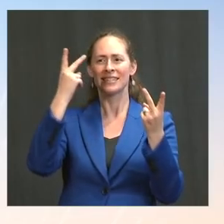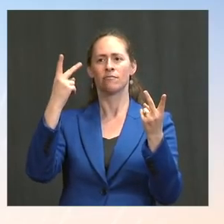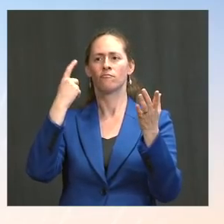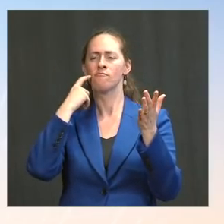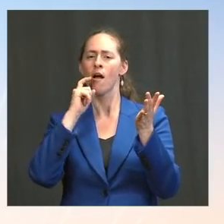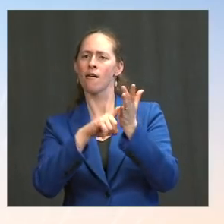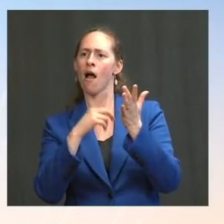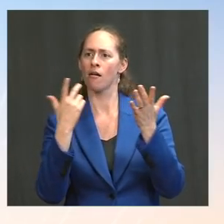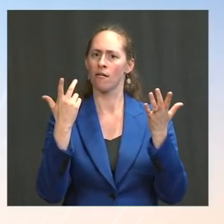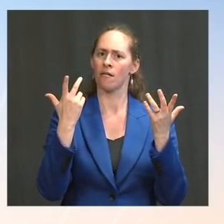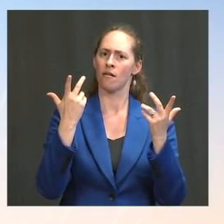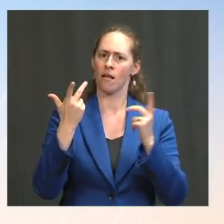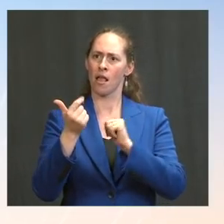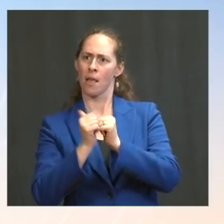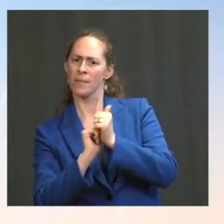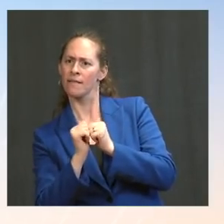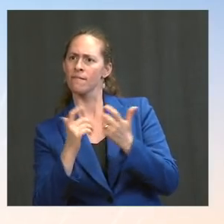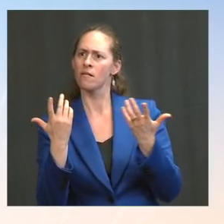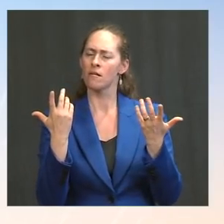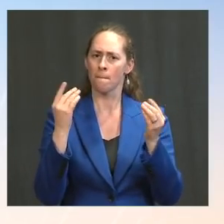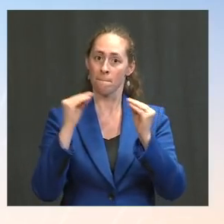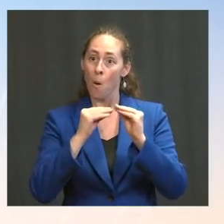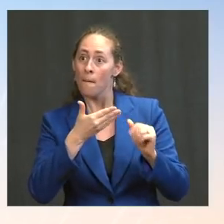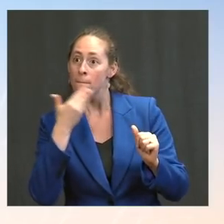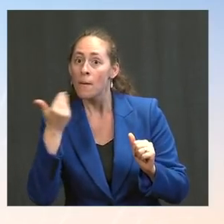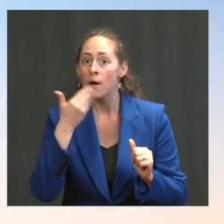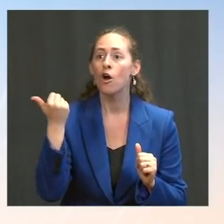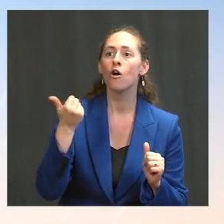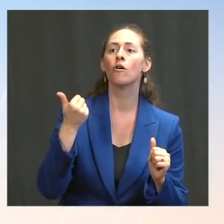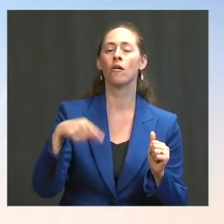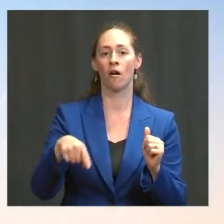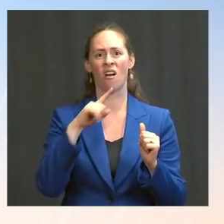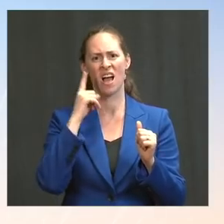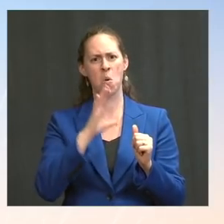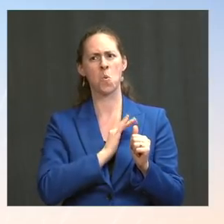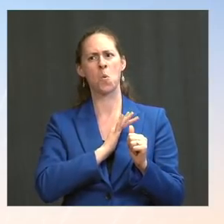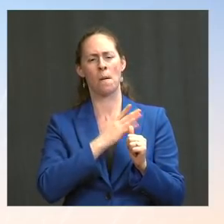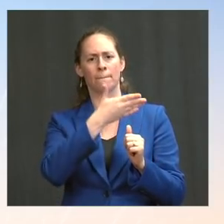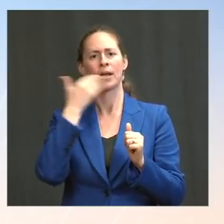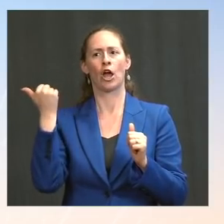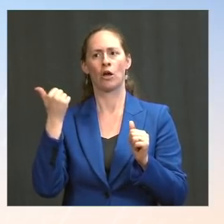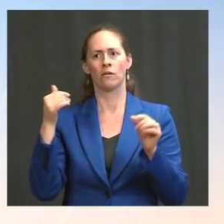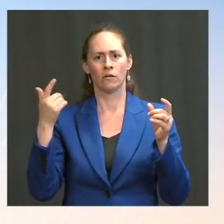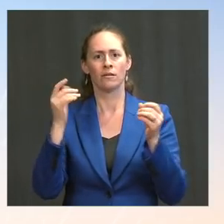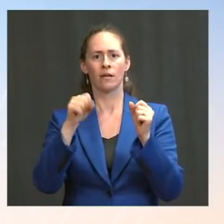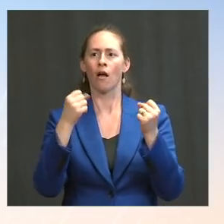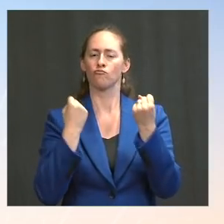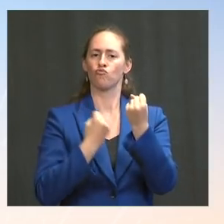and more competitive markets is actually key to driving strong, durable, shared economic growth.